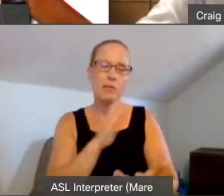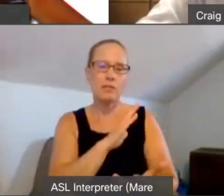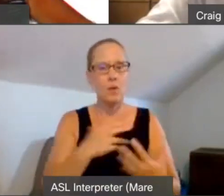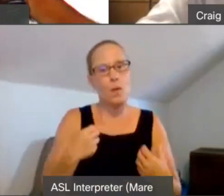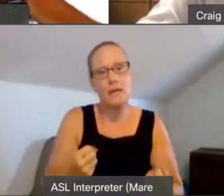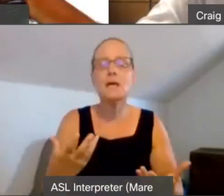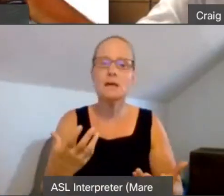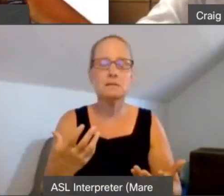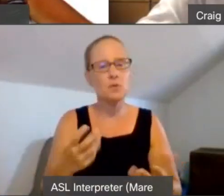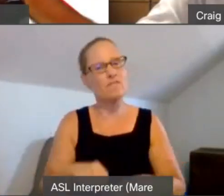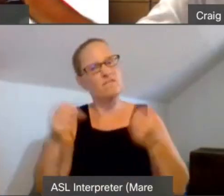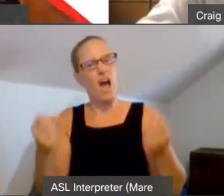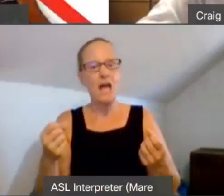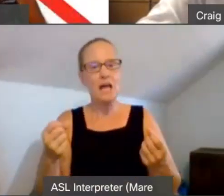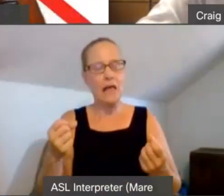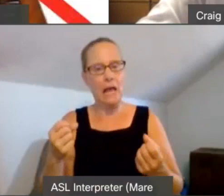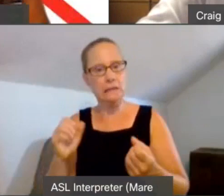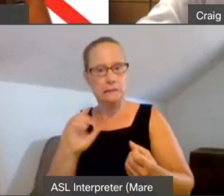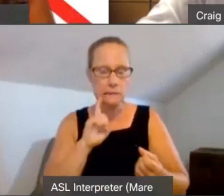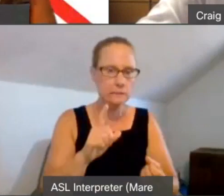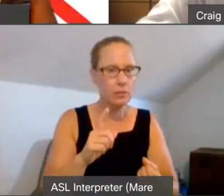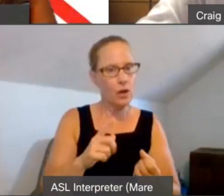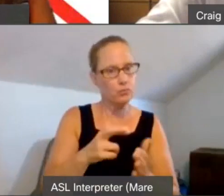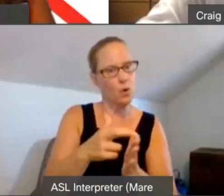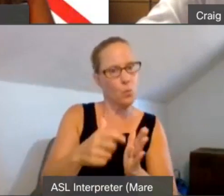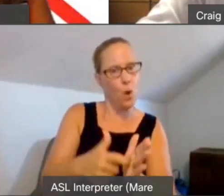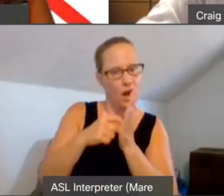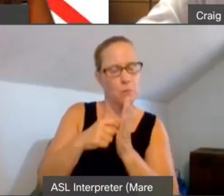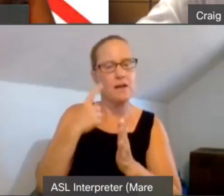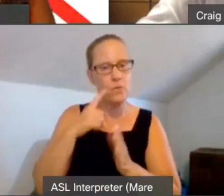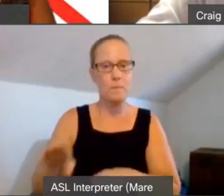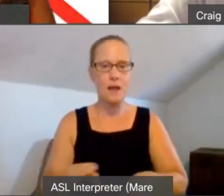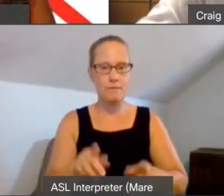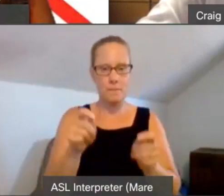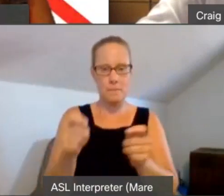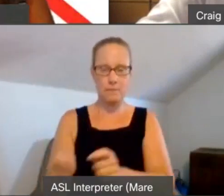the most basic tenet of behavior modification. So we sanctioned proximal behaviors